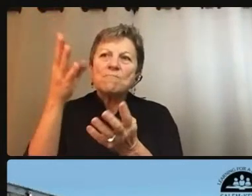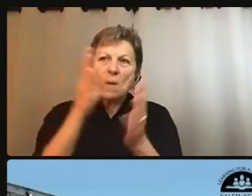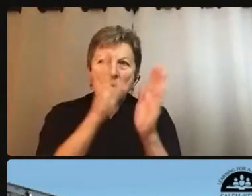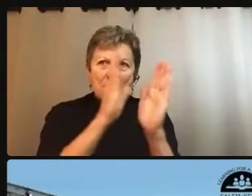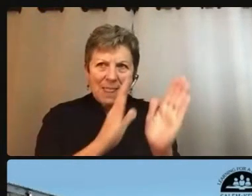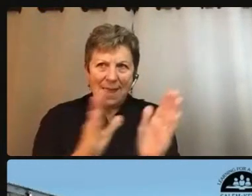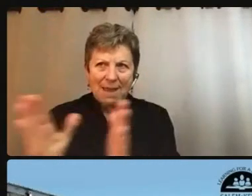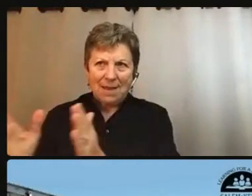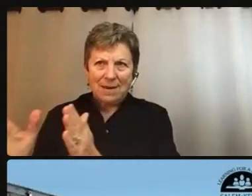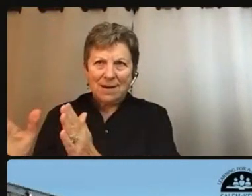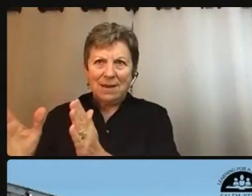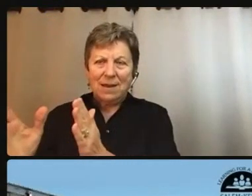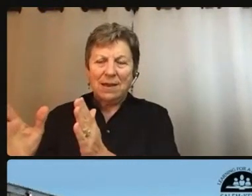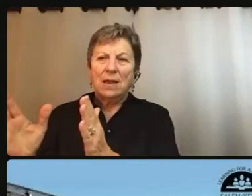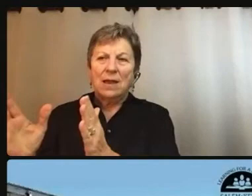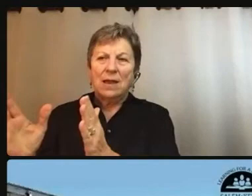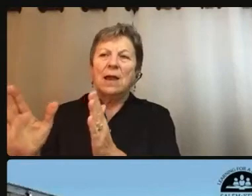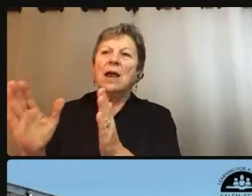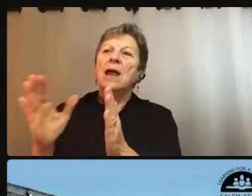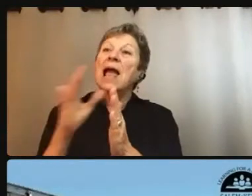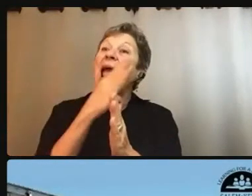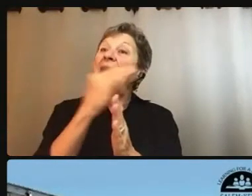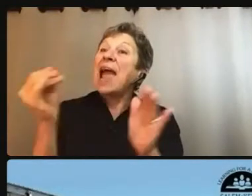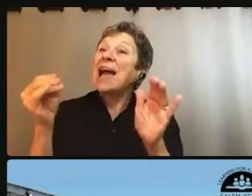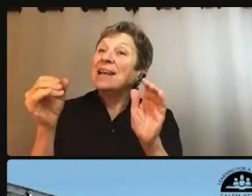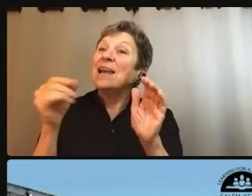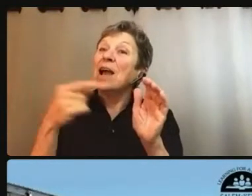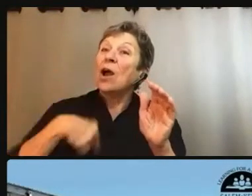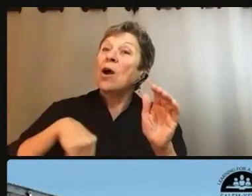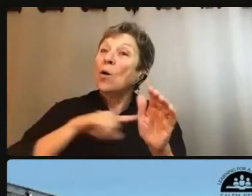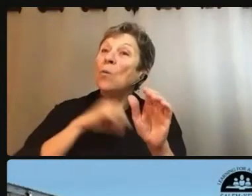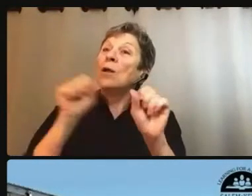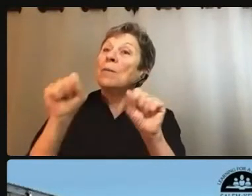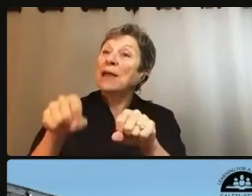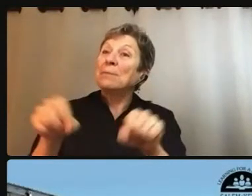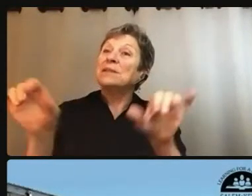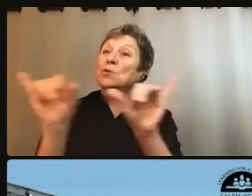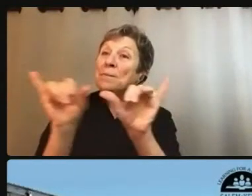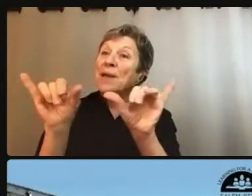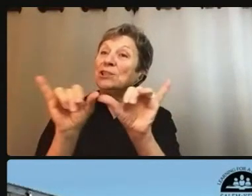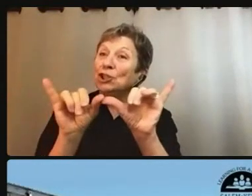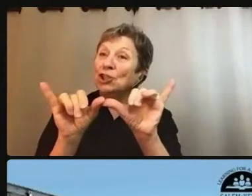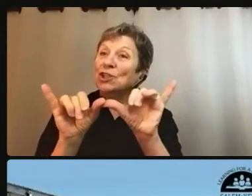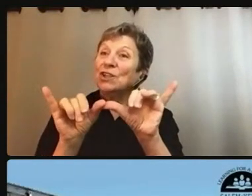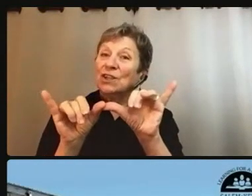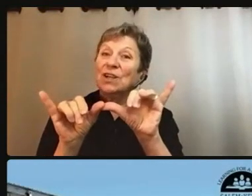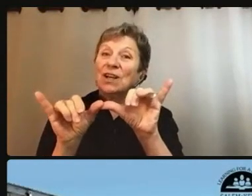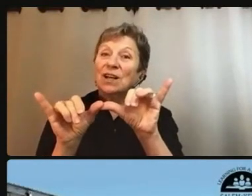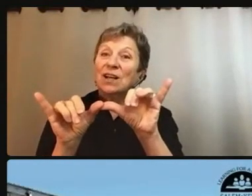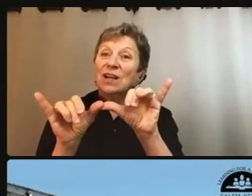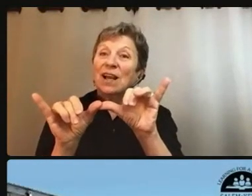KNOW, WITH A TEAM PEOPLE